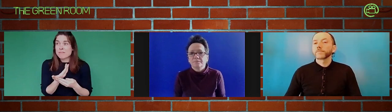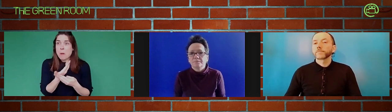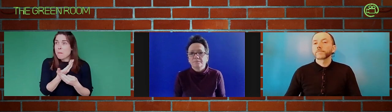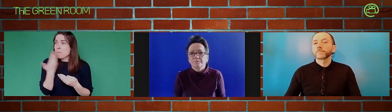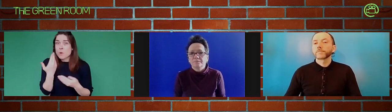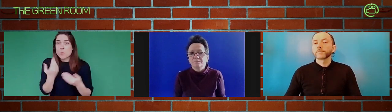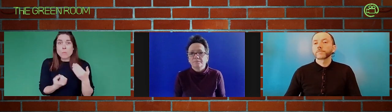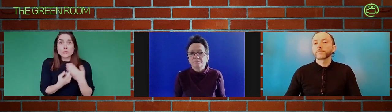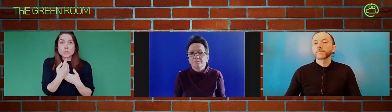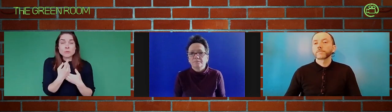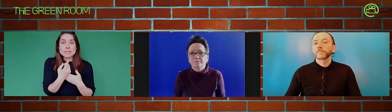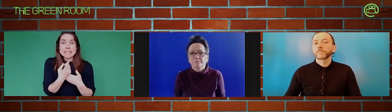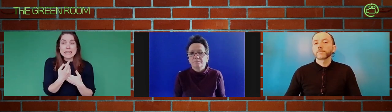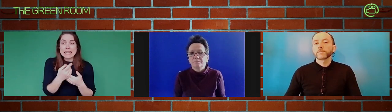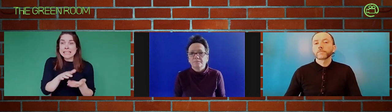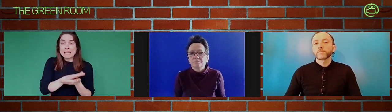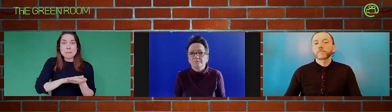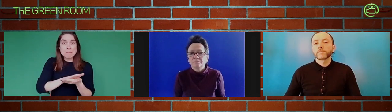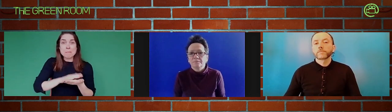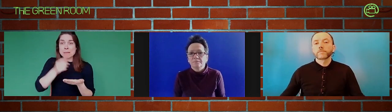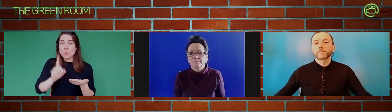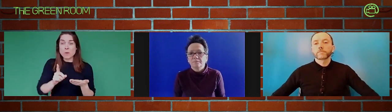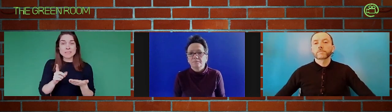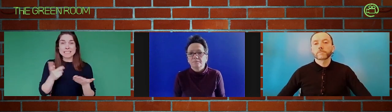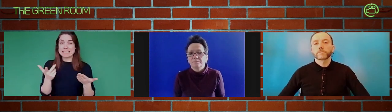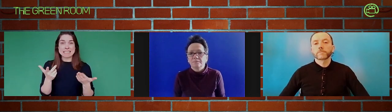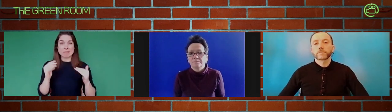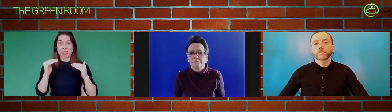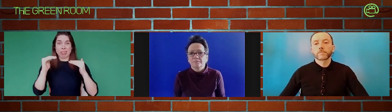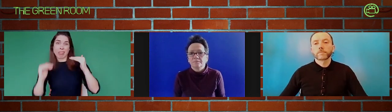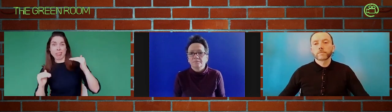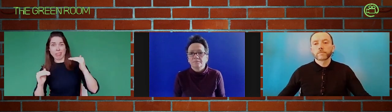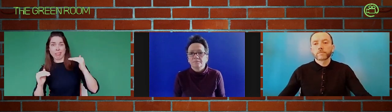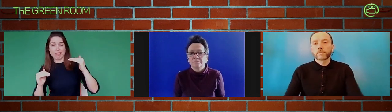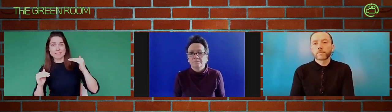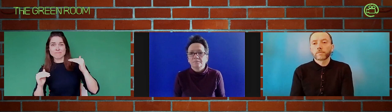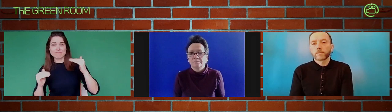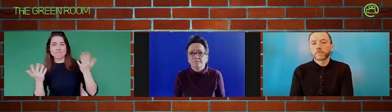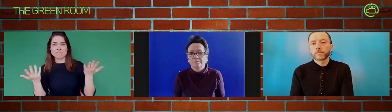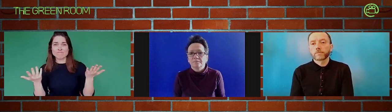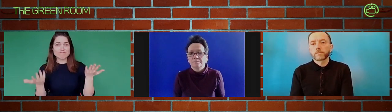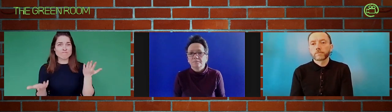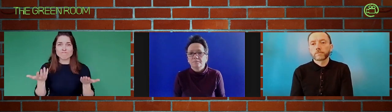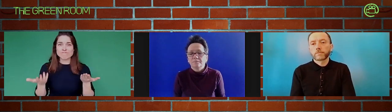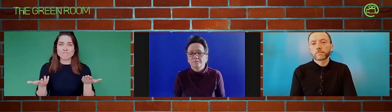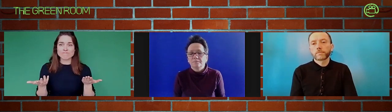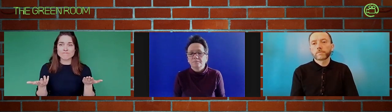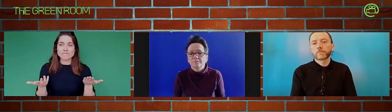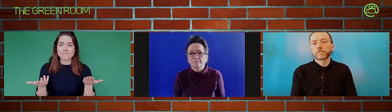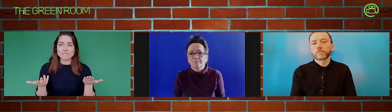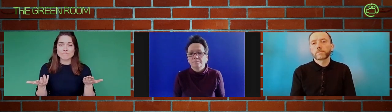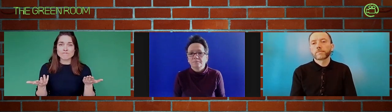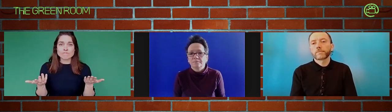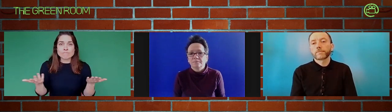there is, as I said an unlevel playing field. So yeah. And